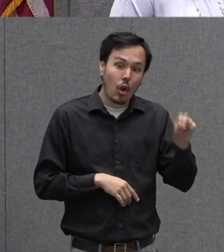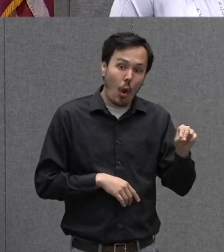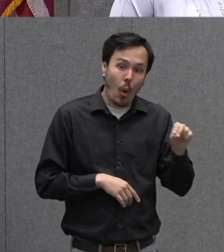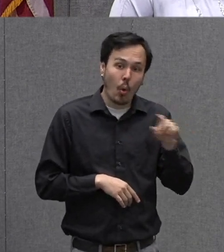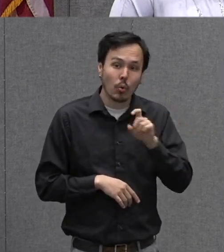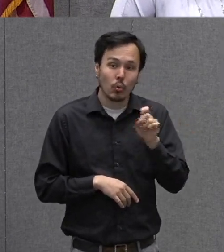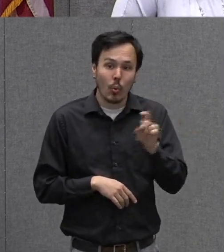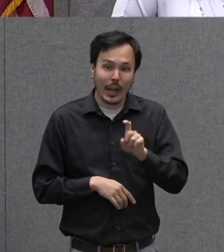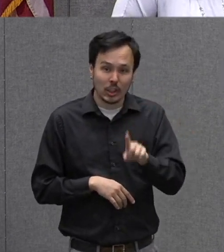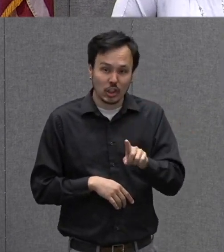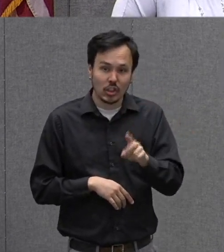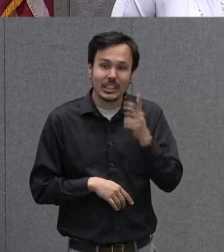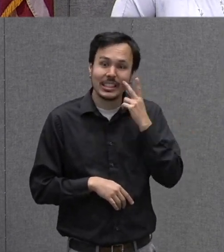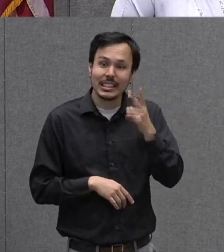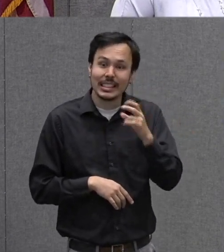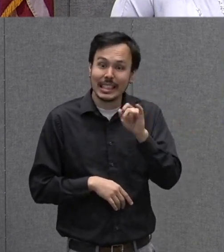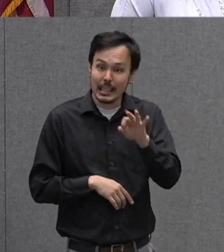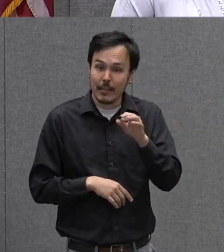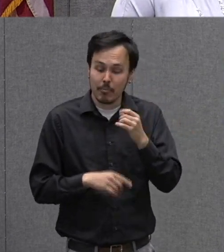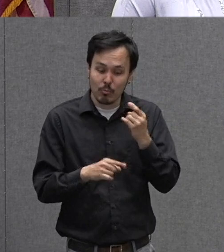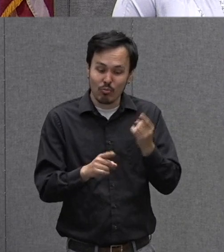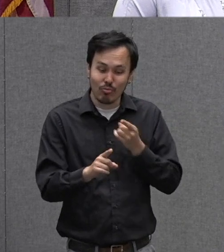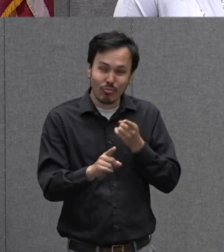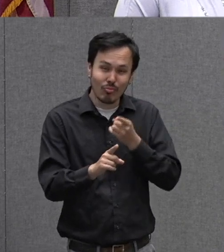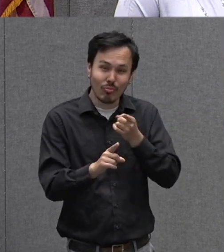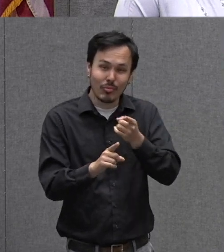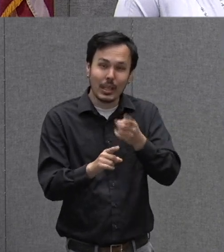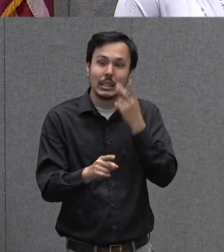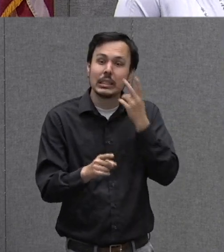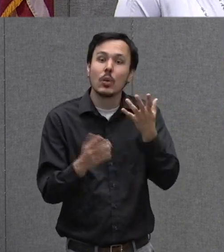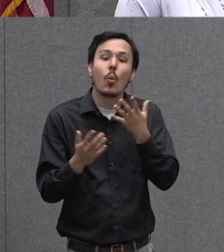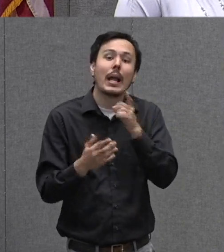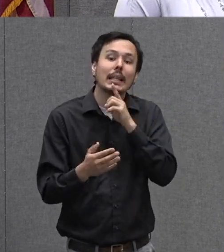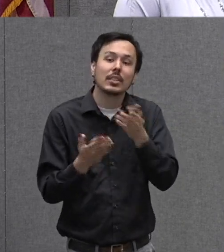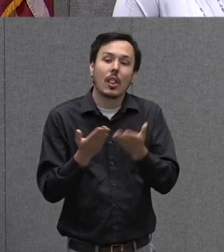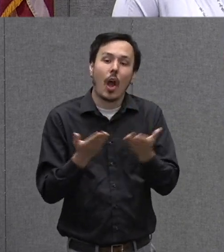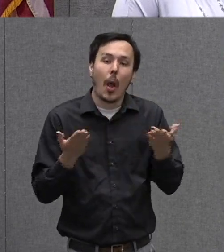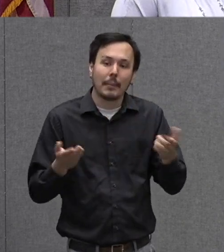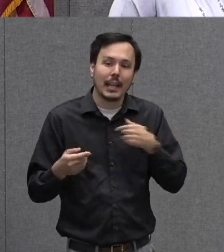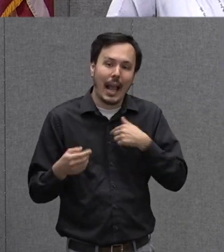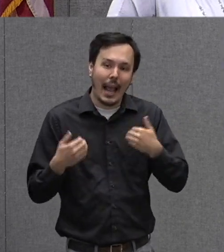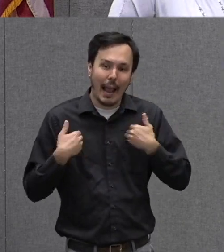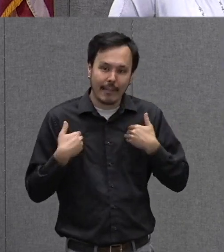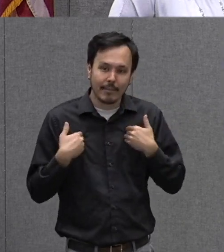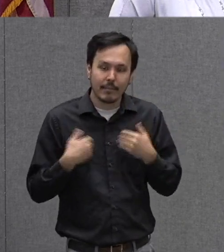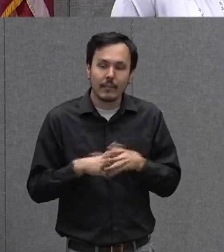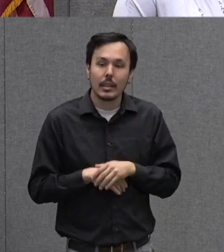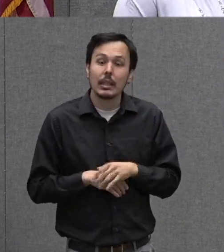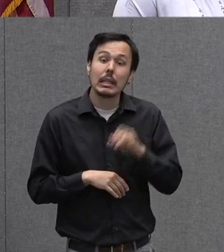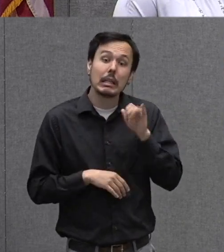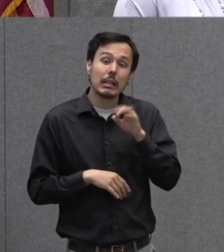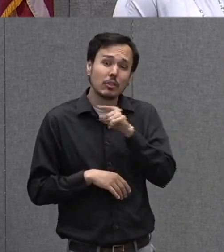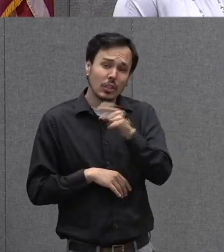If her guess is not about my object, I'm gonna tell her no. If she thinks that she knows what it is,